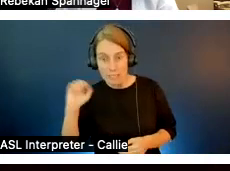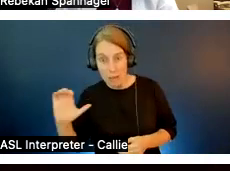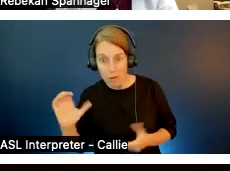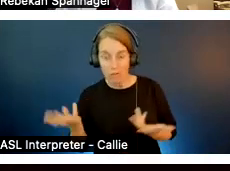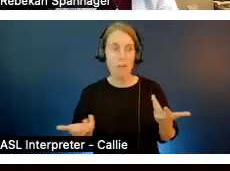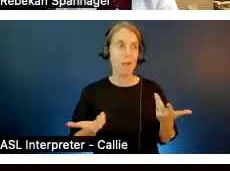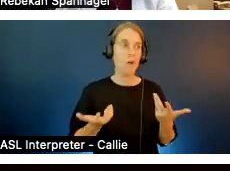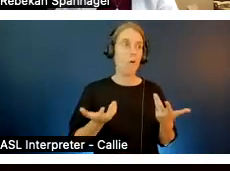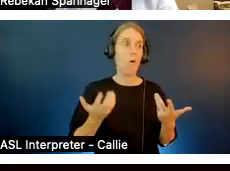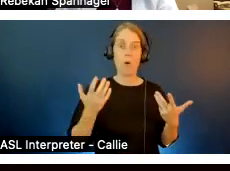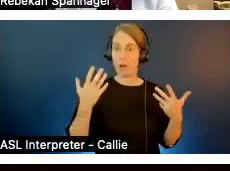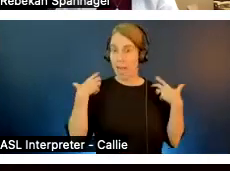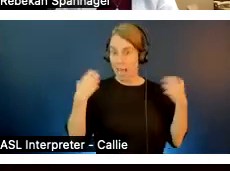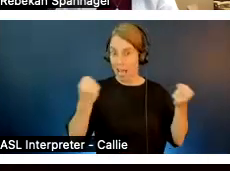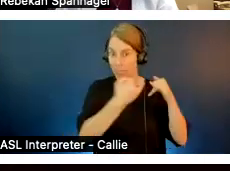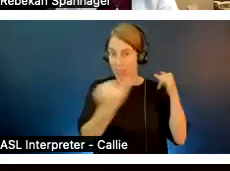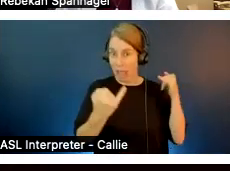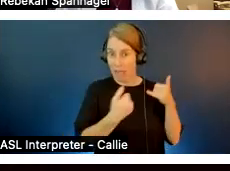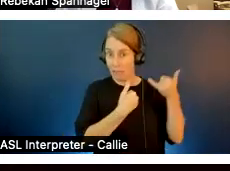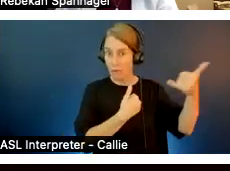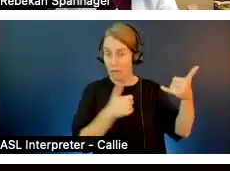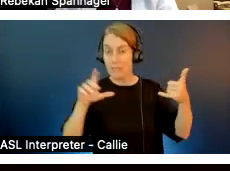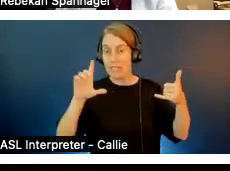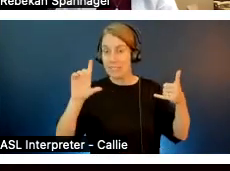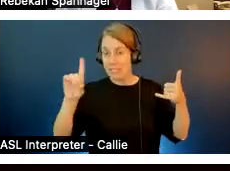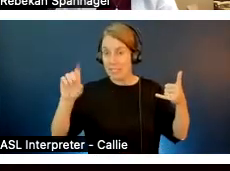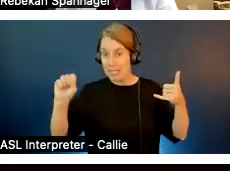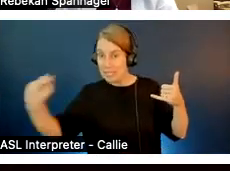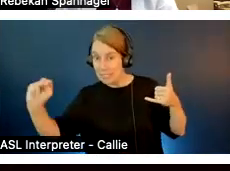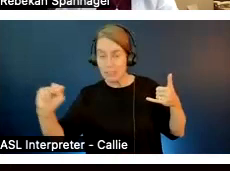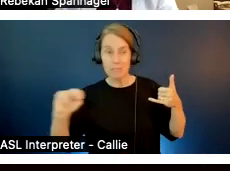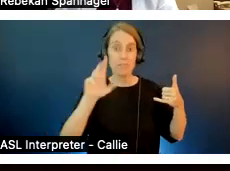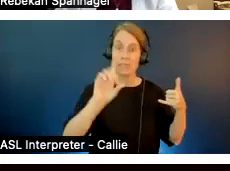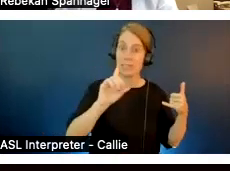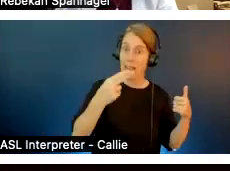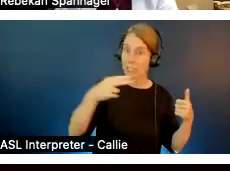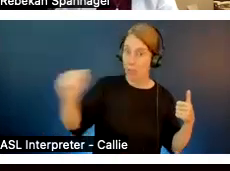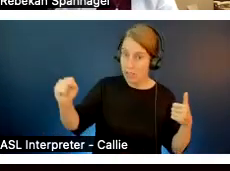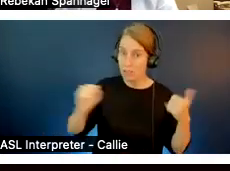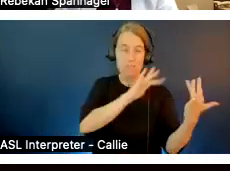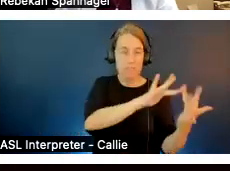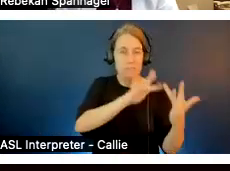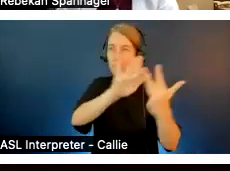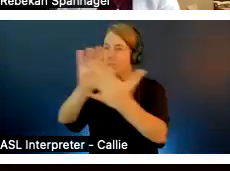health and human services or ddsn and get answers that way those are some of the important things